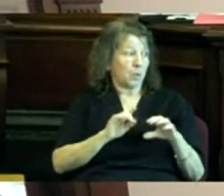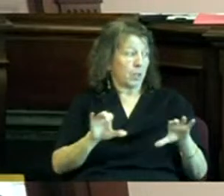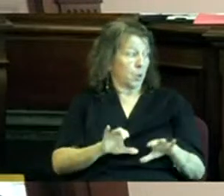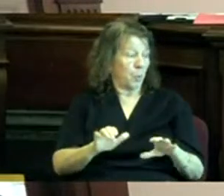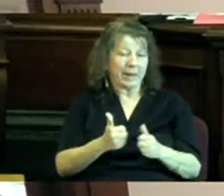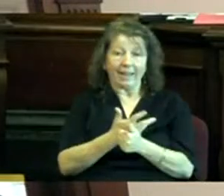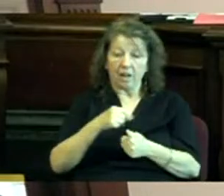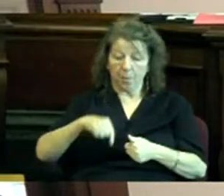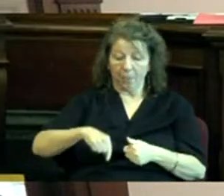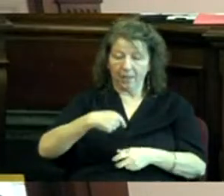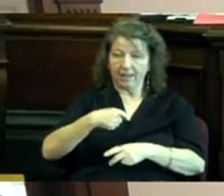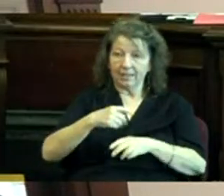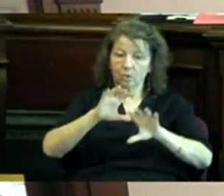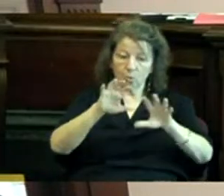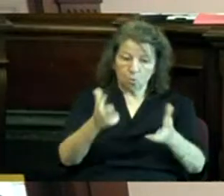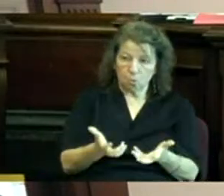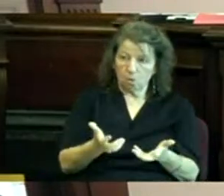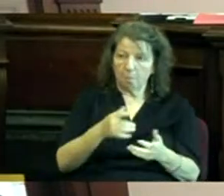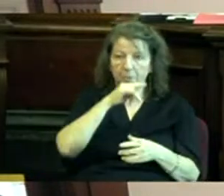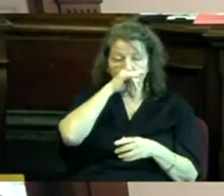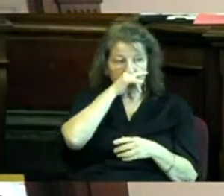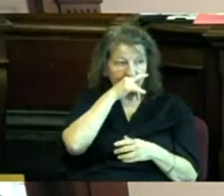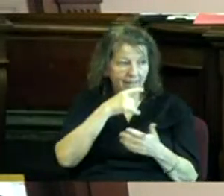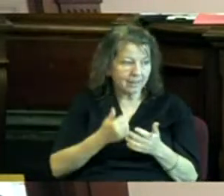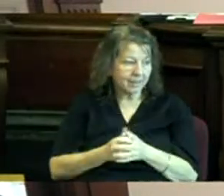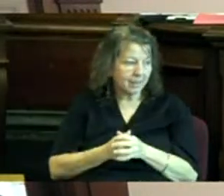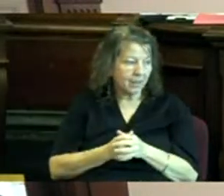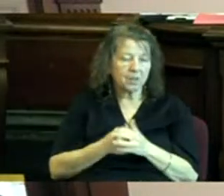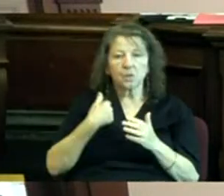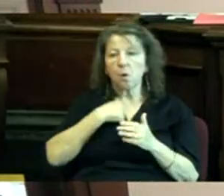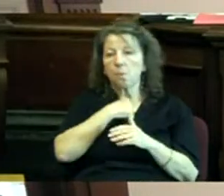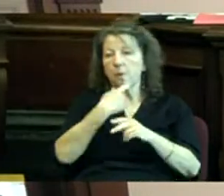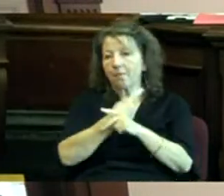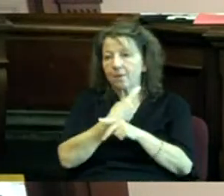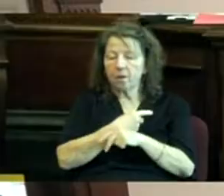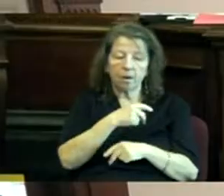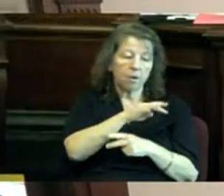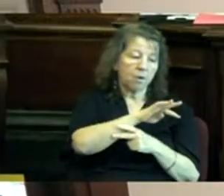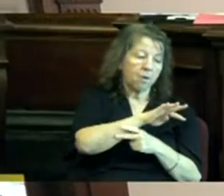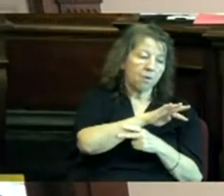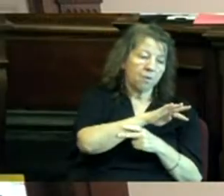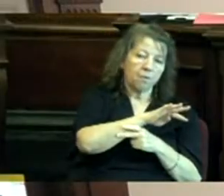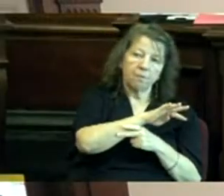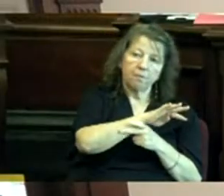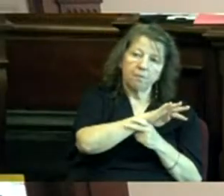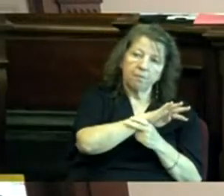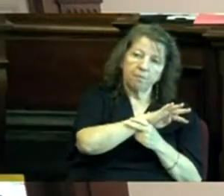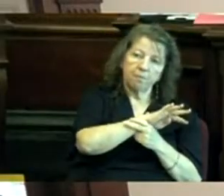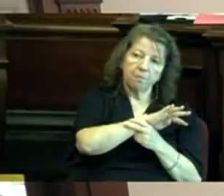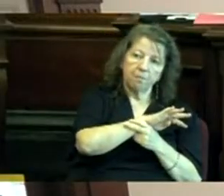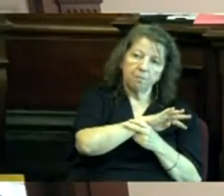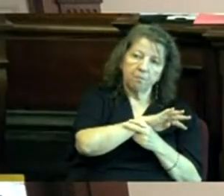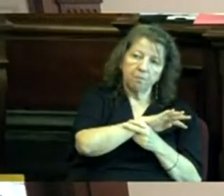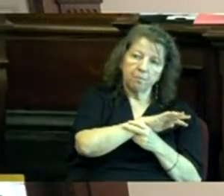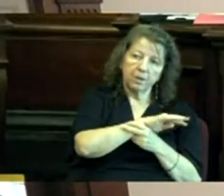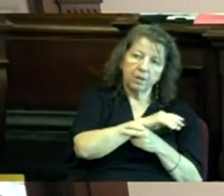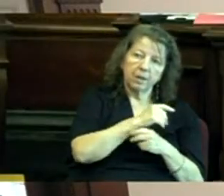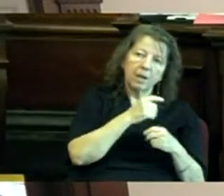We're going to feed them and nobody is really doing anything with this population of kids for